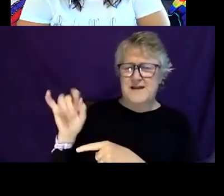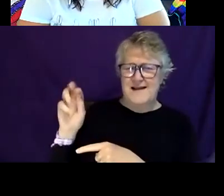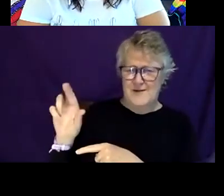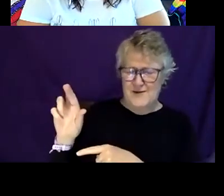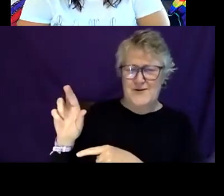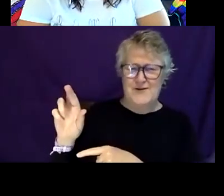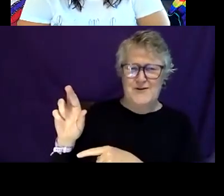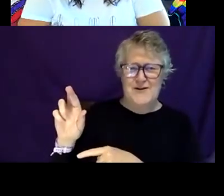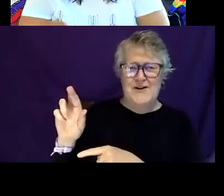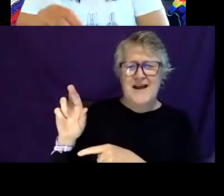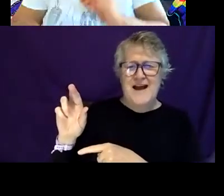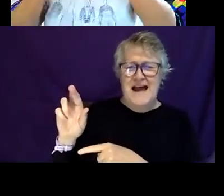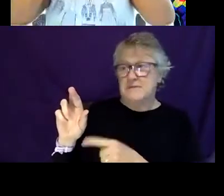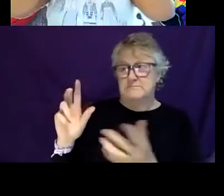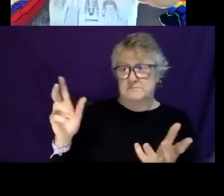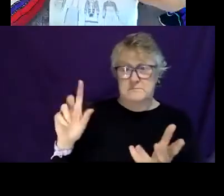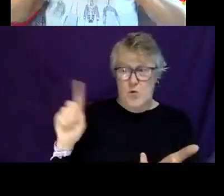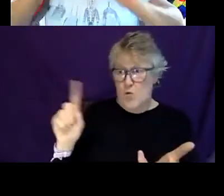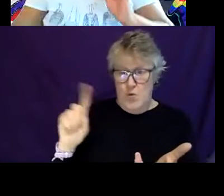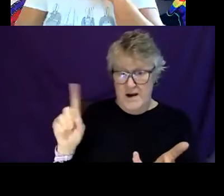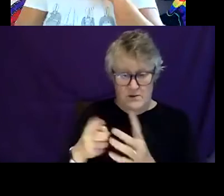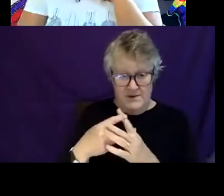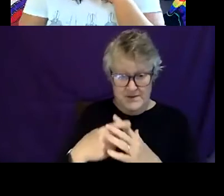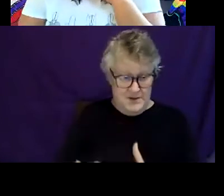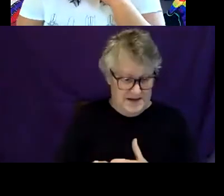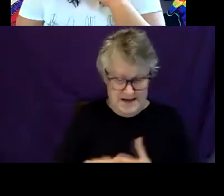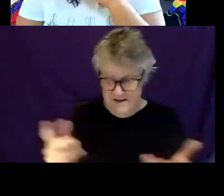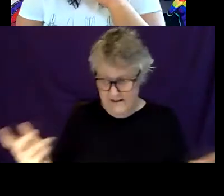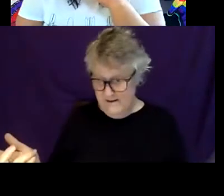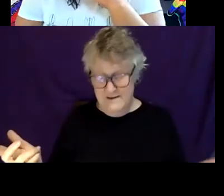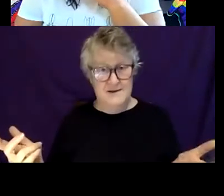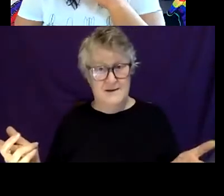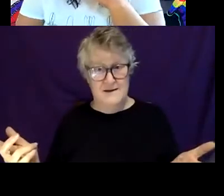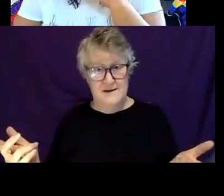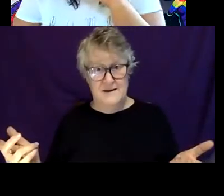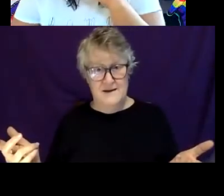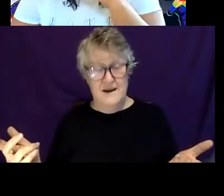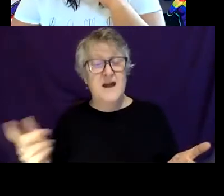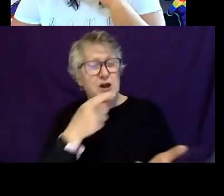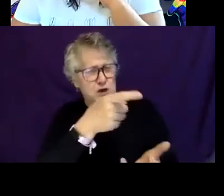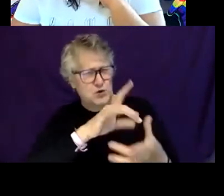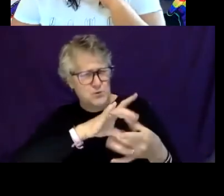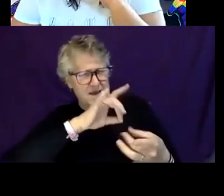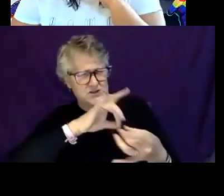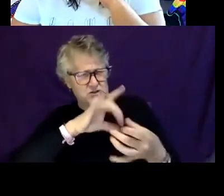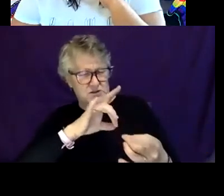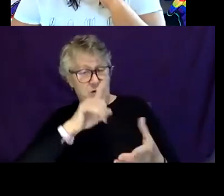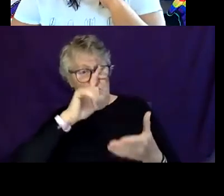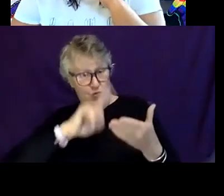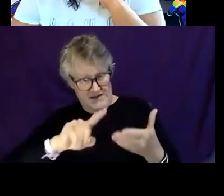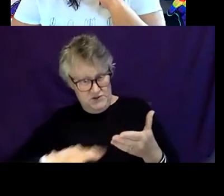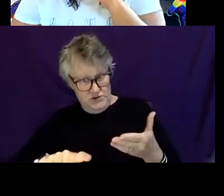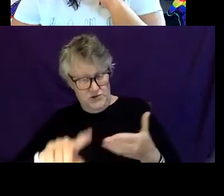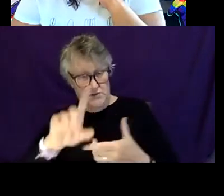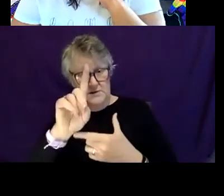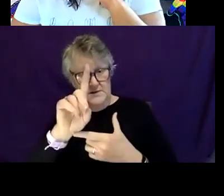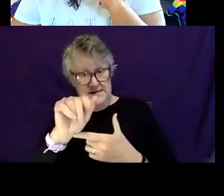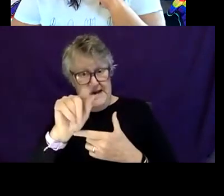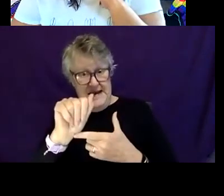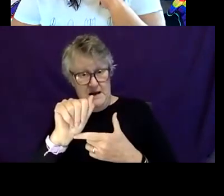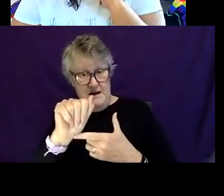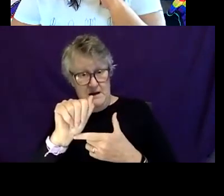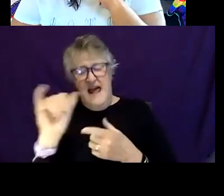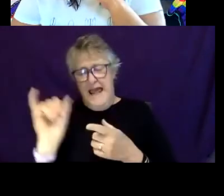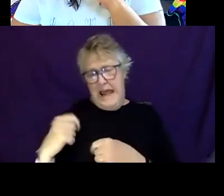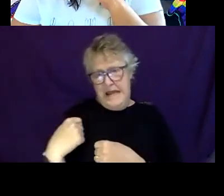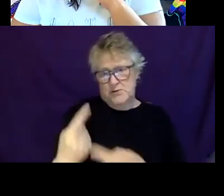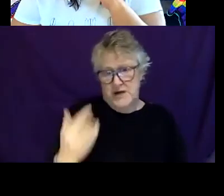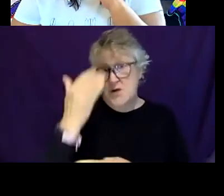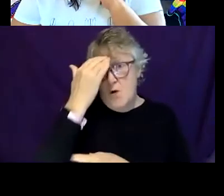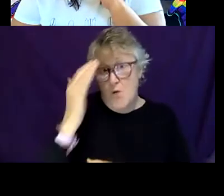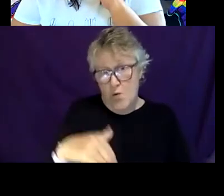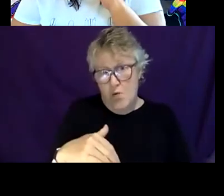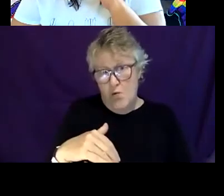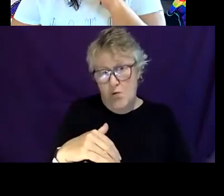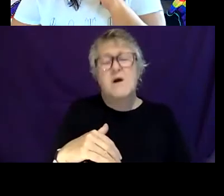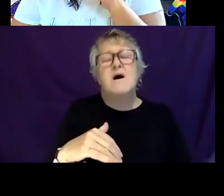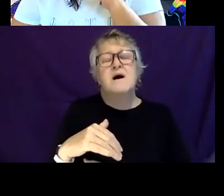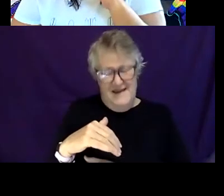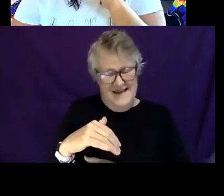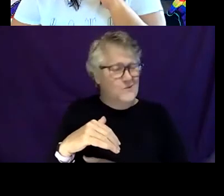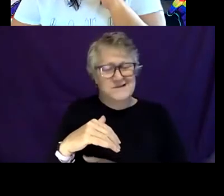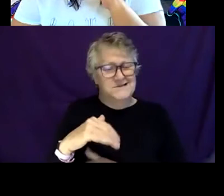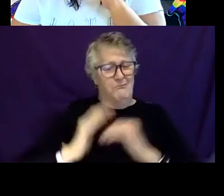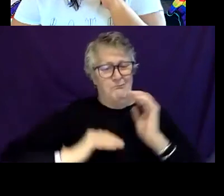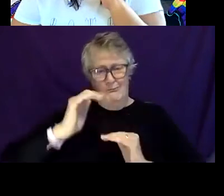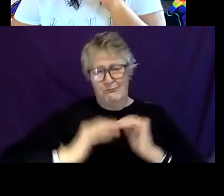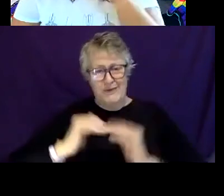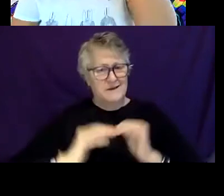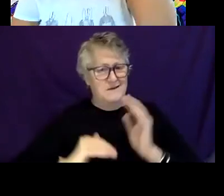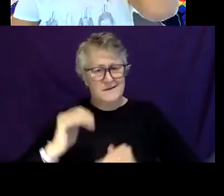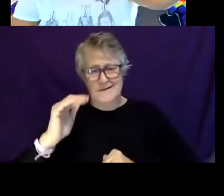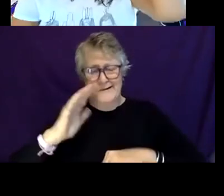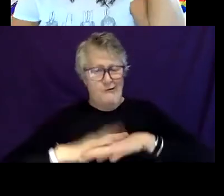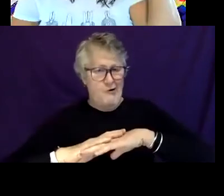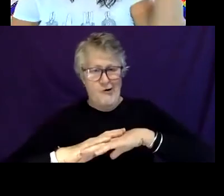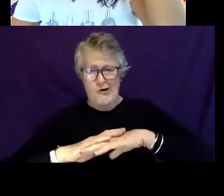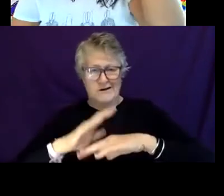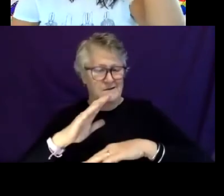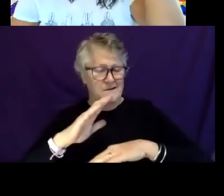Now, I think, as you mentioned, research and data as we know it was built on the backs of Black and Brown people within systems of colonialism and within systems of white supremacy and oppression.